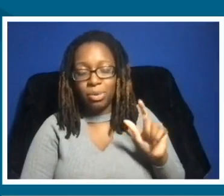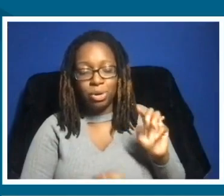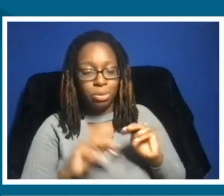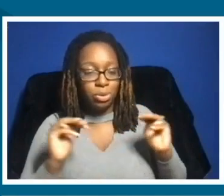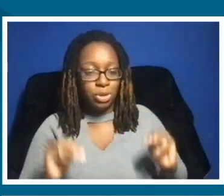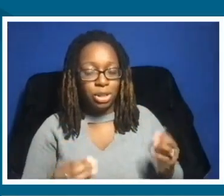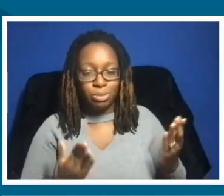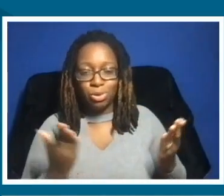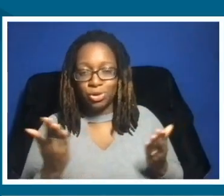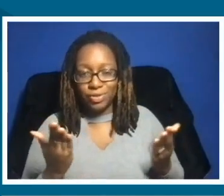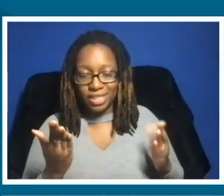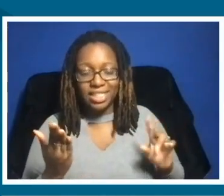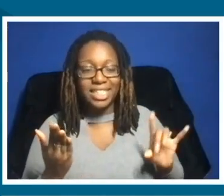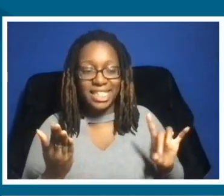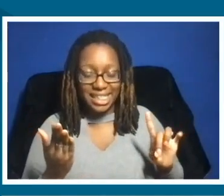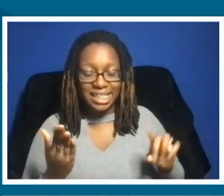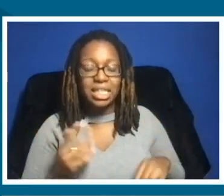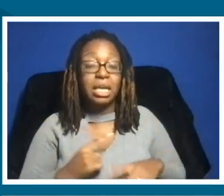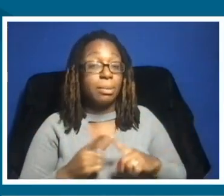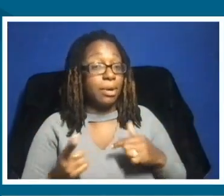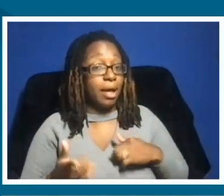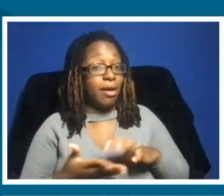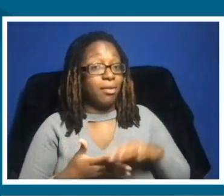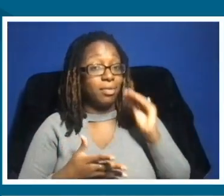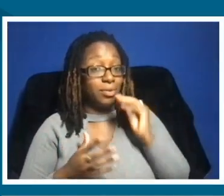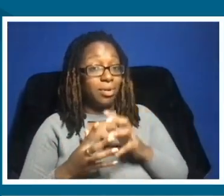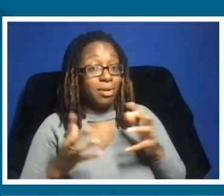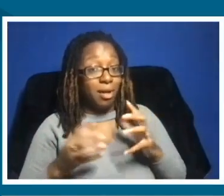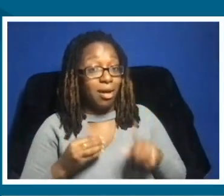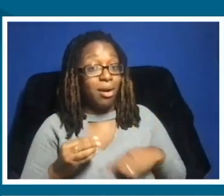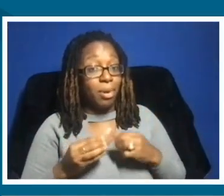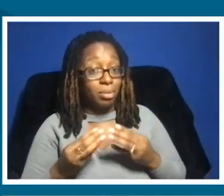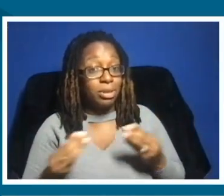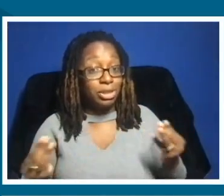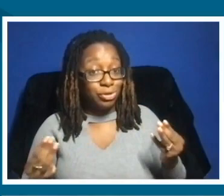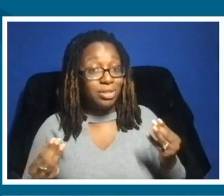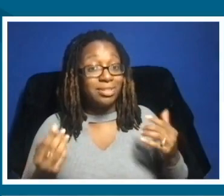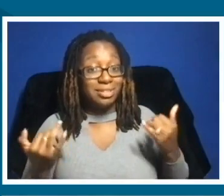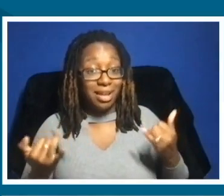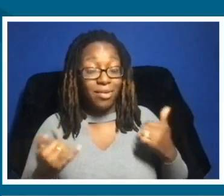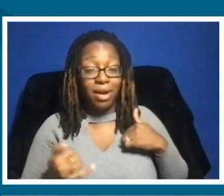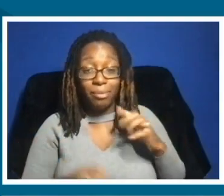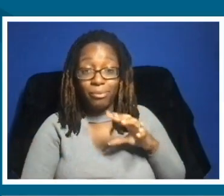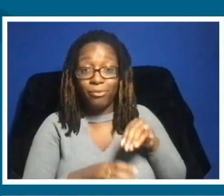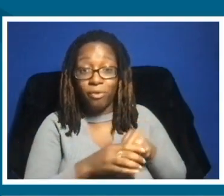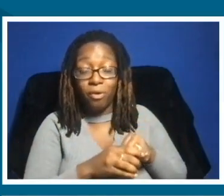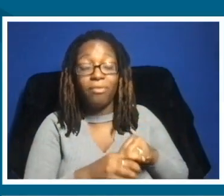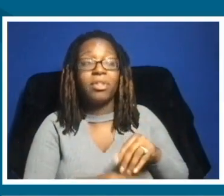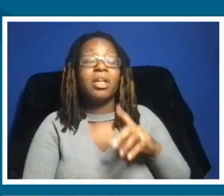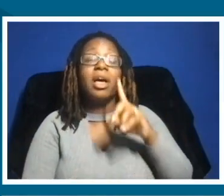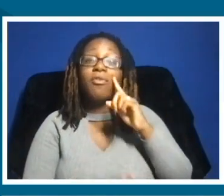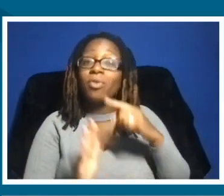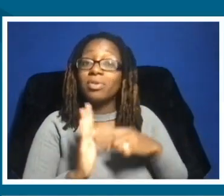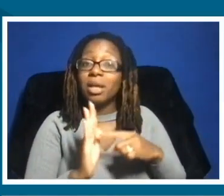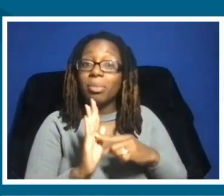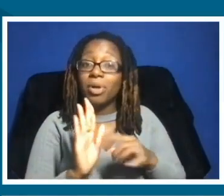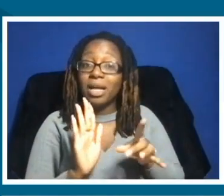but i have learned a lot about materials in doing this you know for example